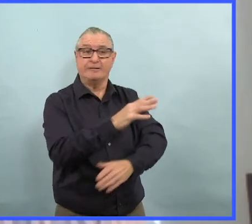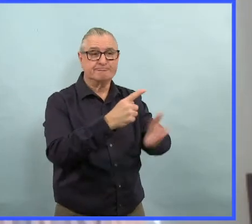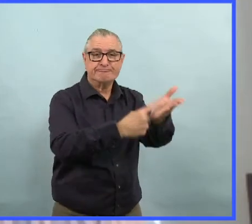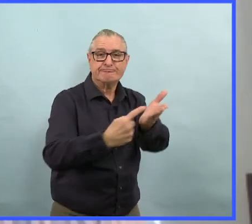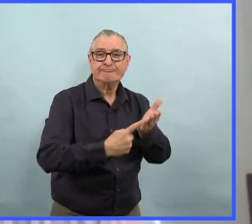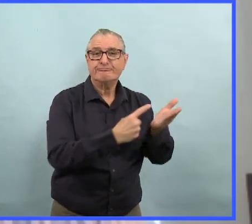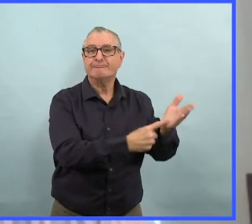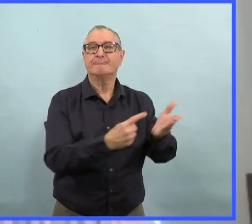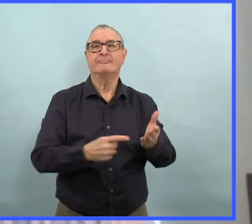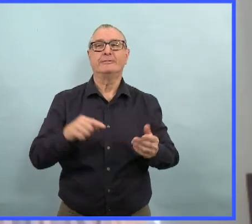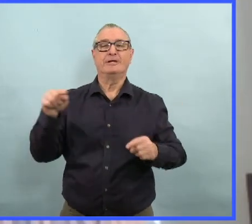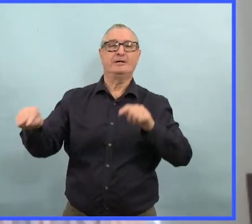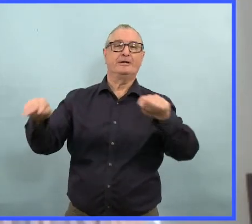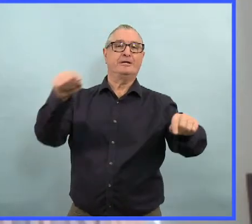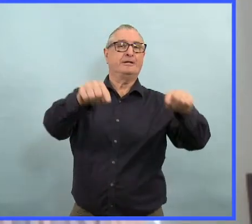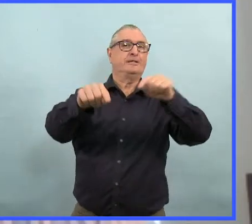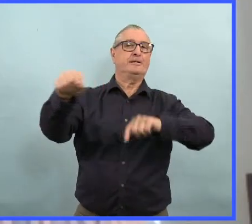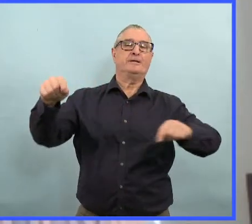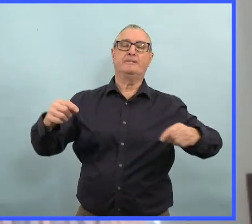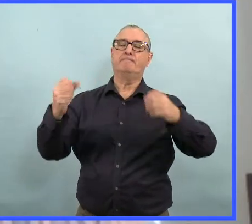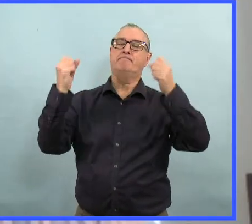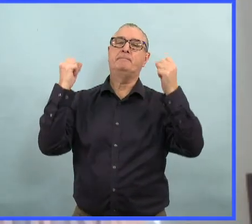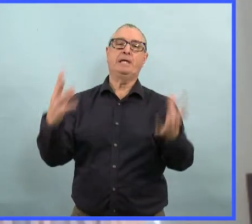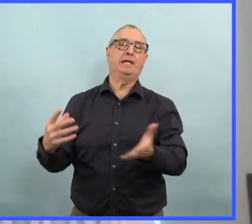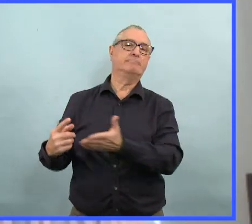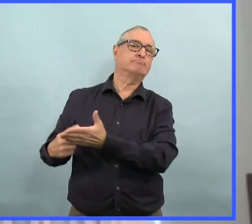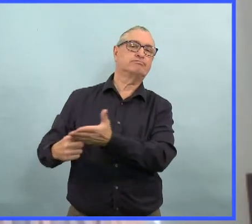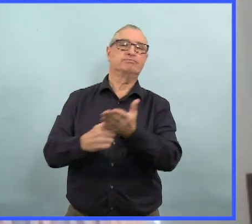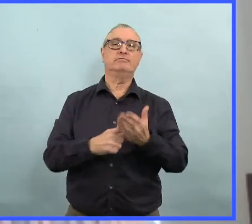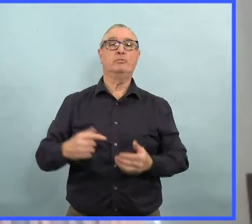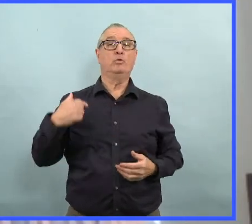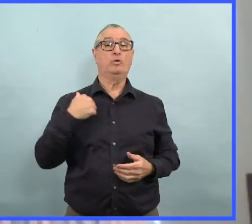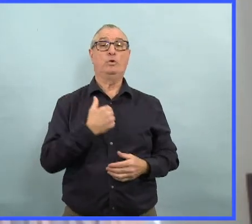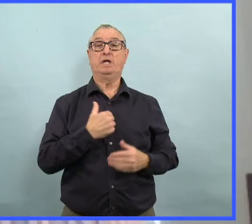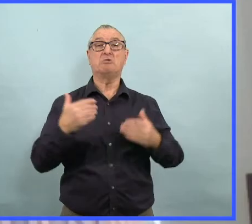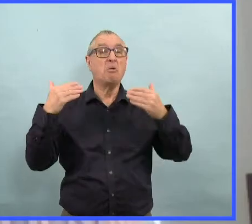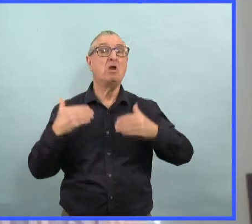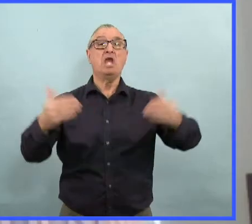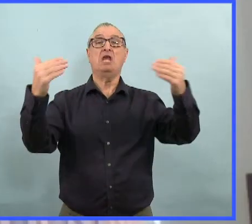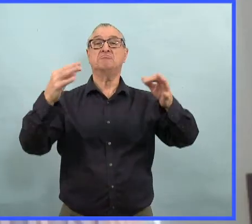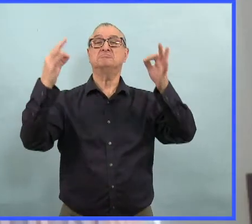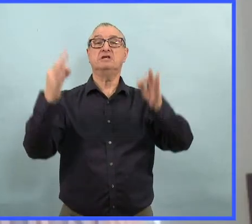you know when we make decisions and and uh have an approach that we're going to change